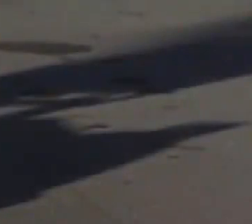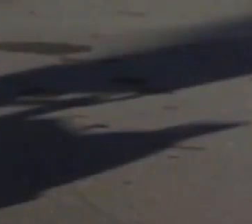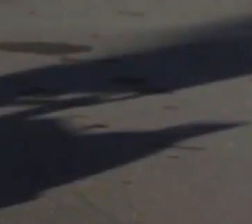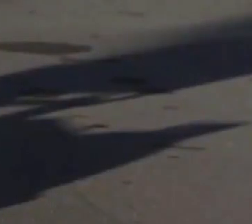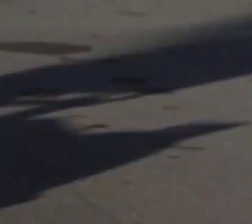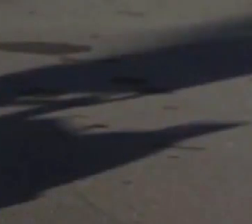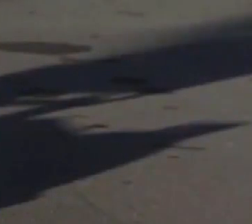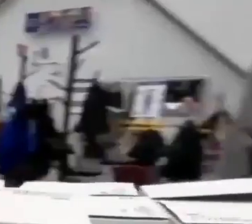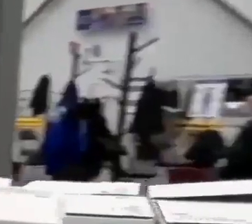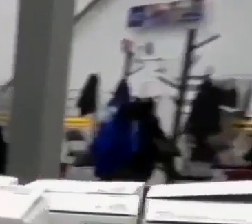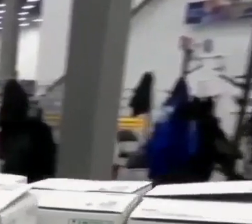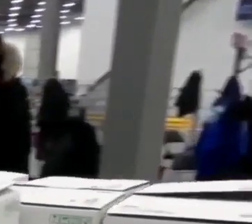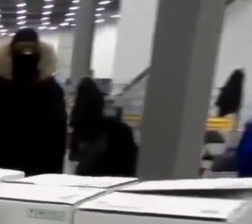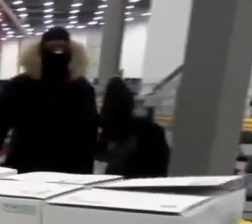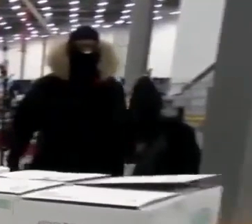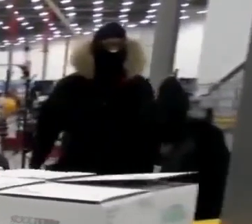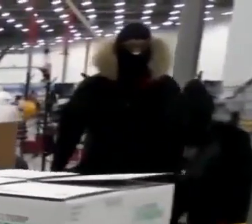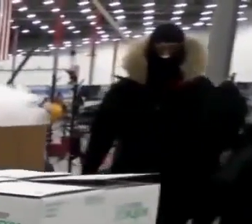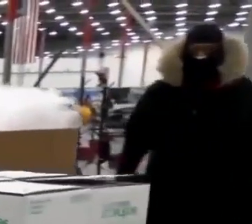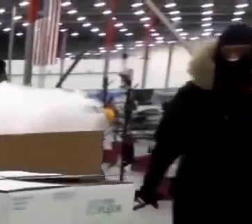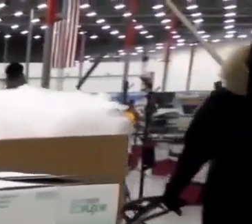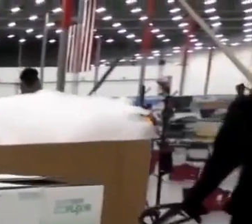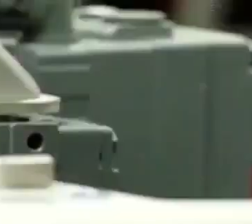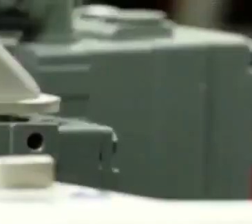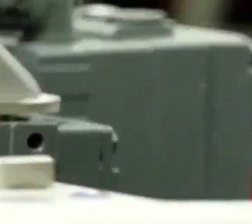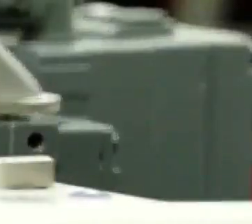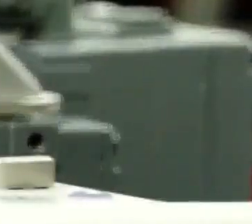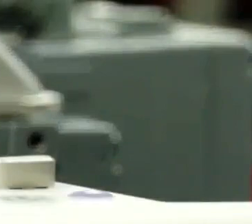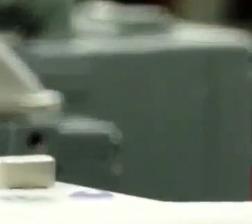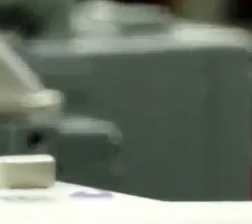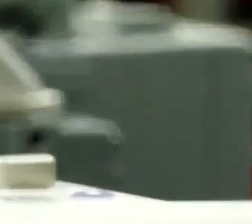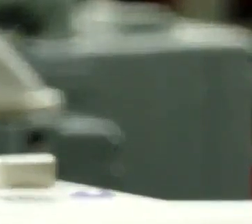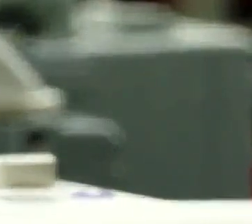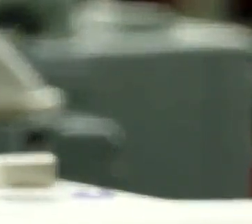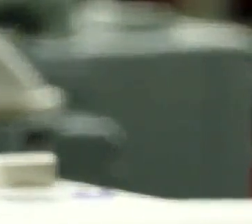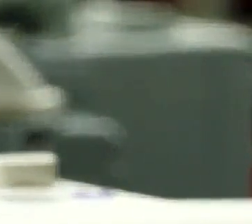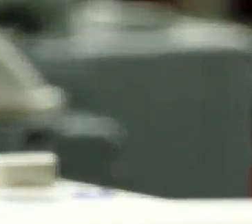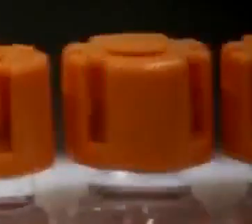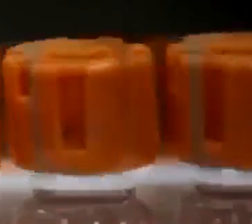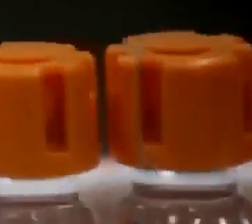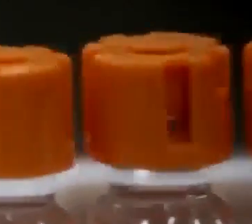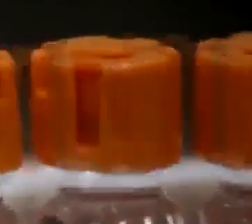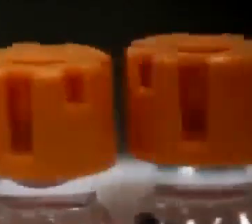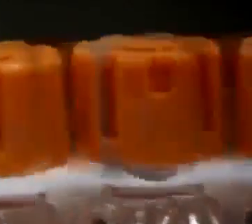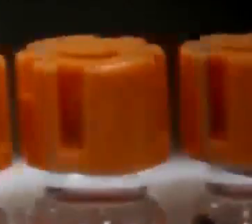PUTTING VACCINE IN A PLACE WHERE AFRICAN AMERICANS CAN EASILY GET TO THEM."> EARLY DATA SHOWS AFRICAN